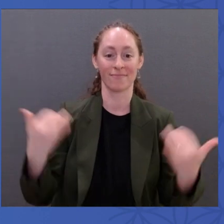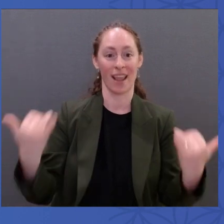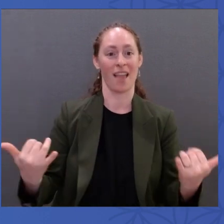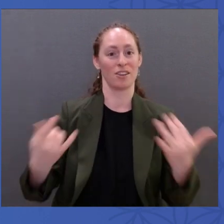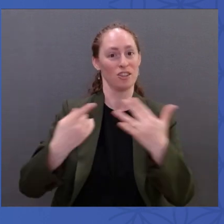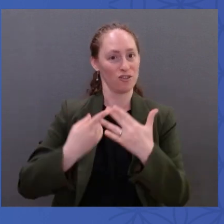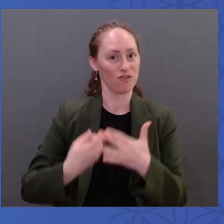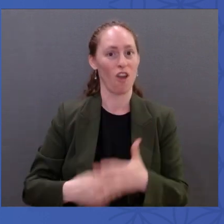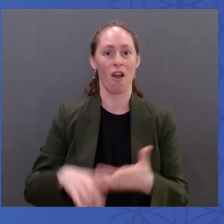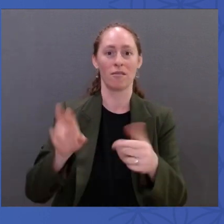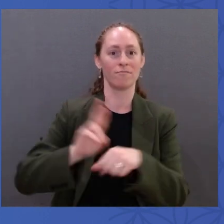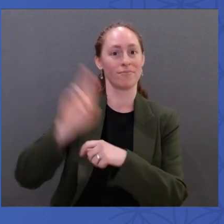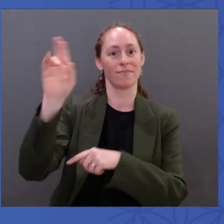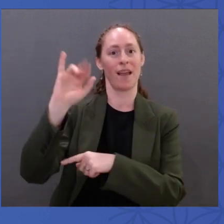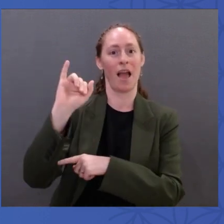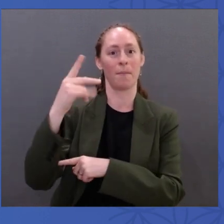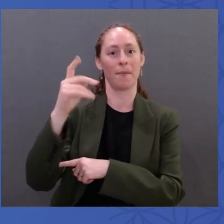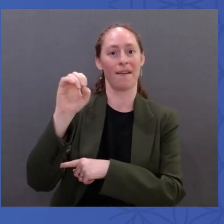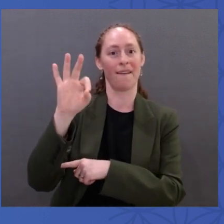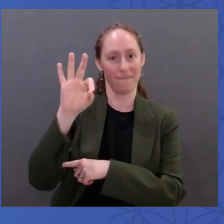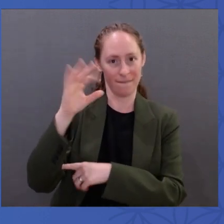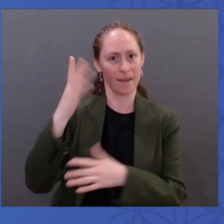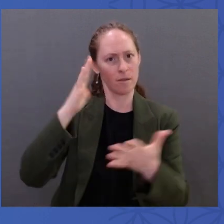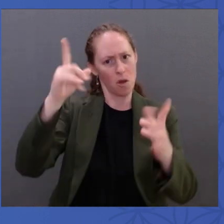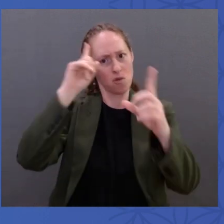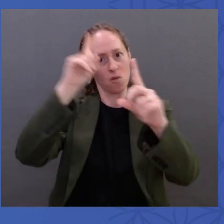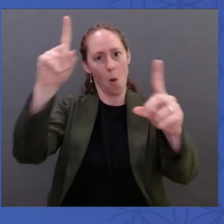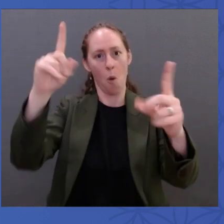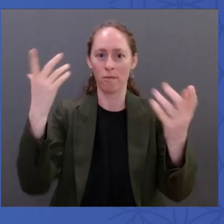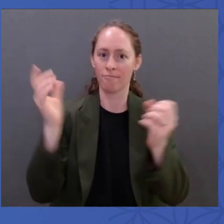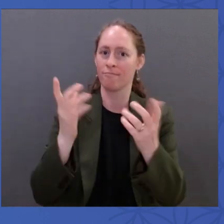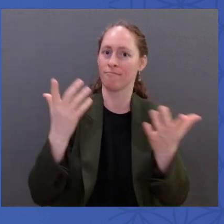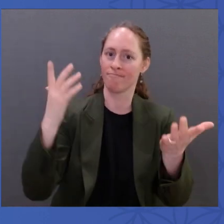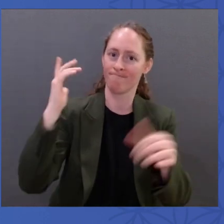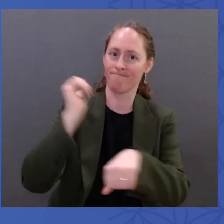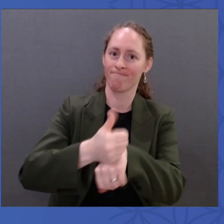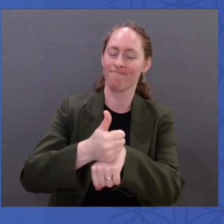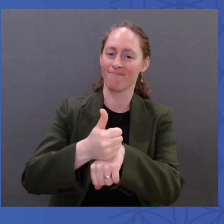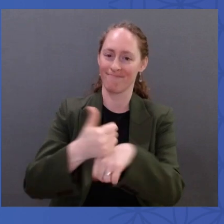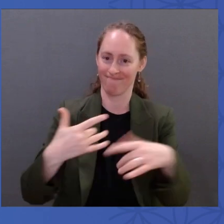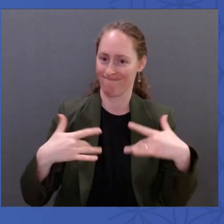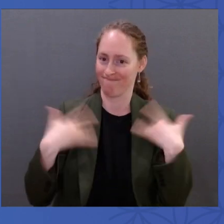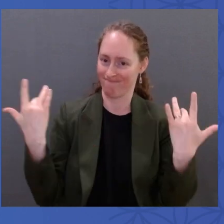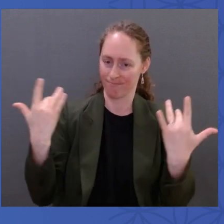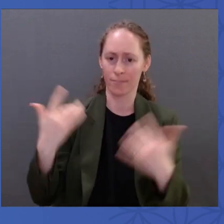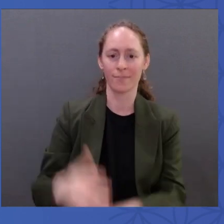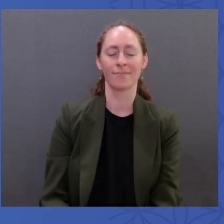thank you for your leadership and partnership as we prepared for this announcement. We're launching today with countries